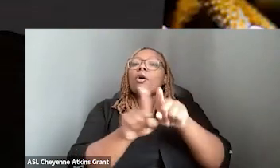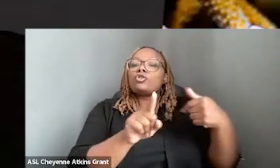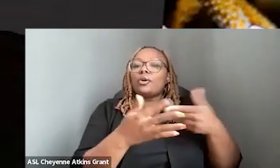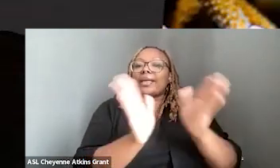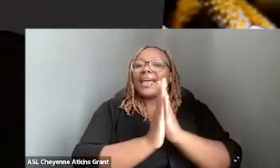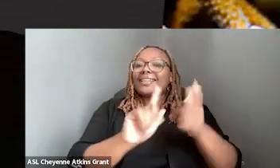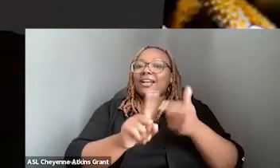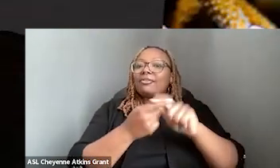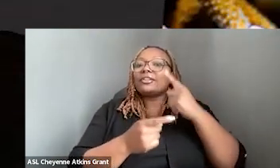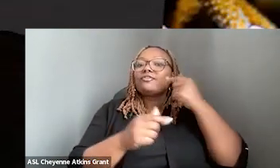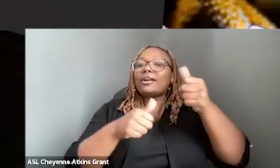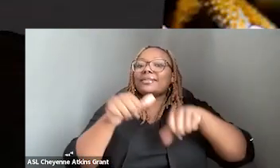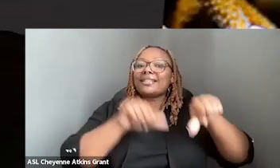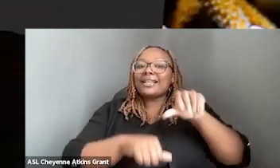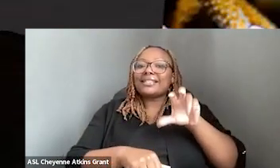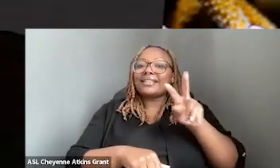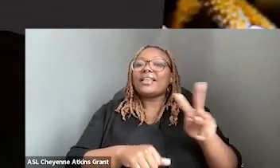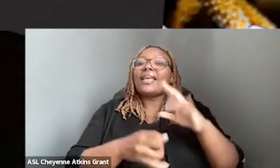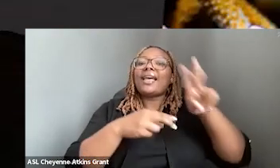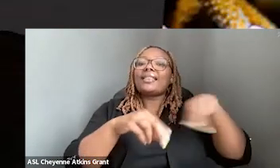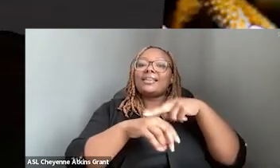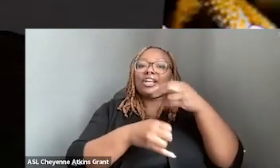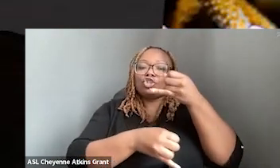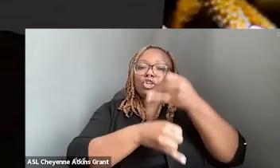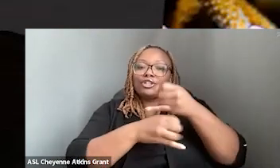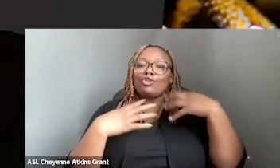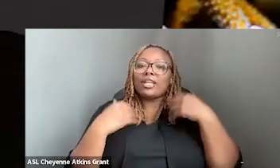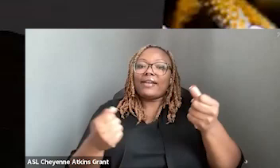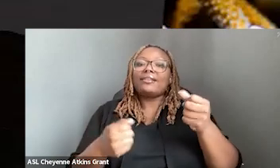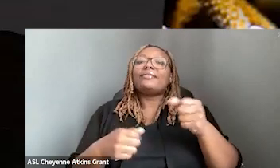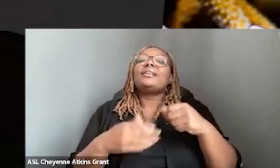and we've also asked our friends from SciENcv at the National Institutes of Health to join us